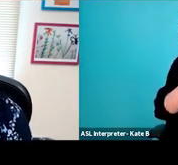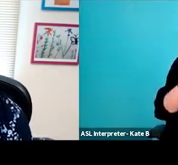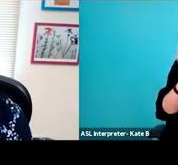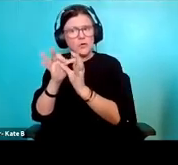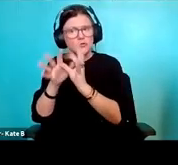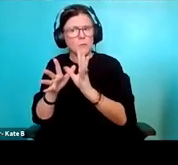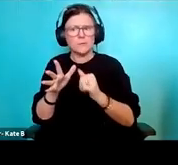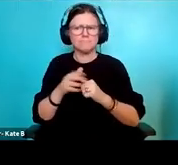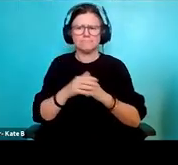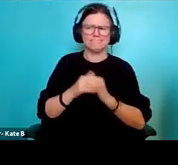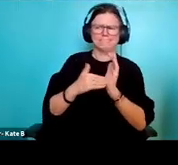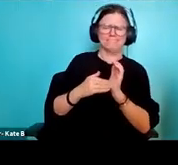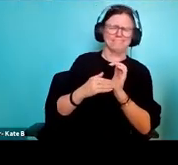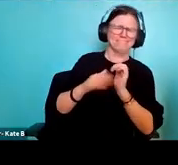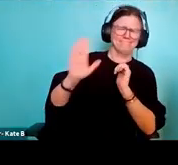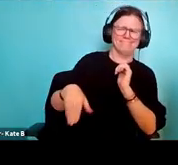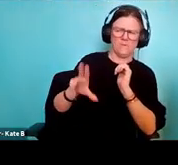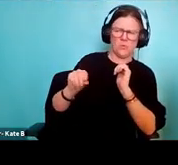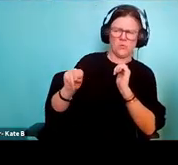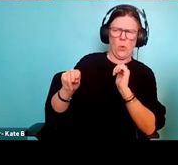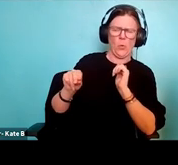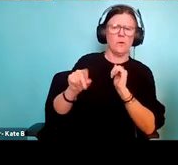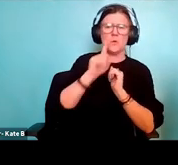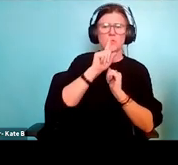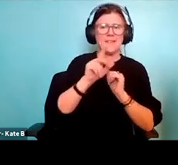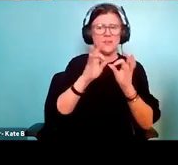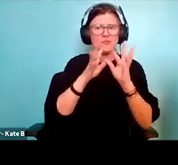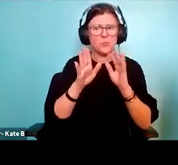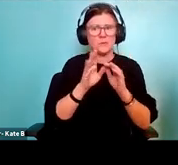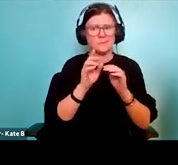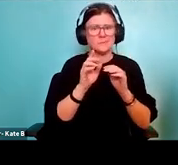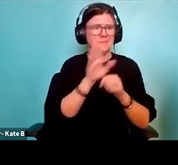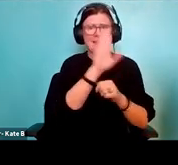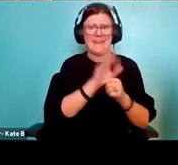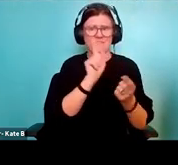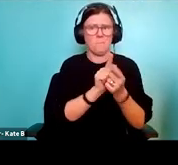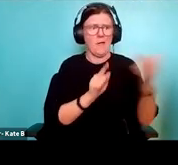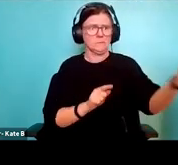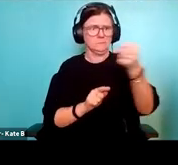not honored. Often leading to a complete stranger in the delivery room with them. And this is